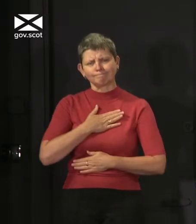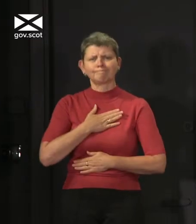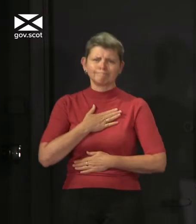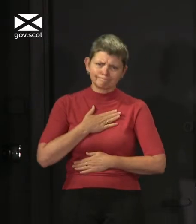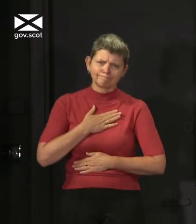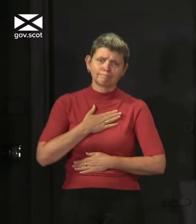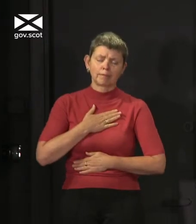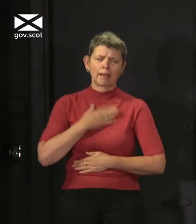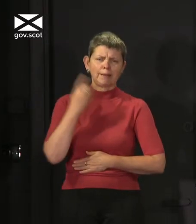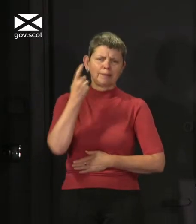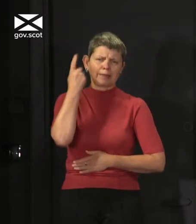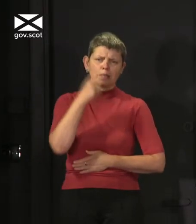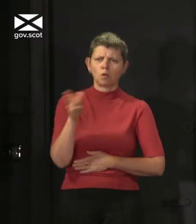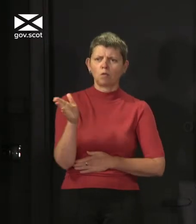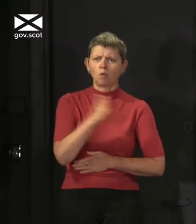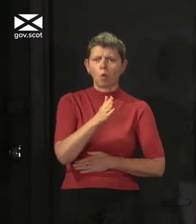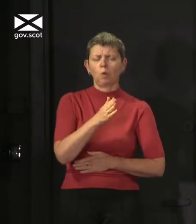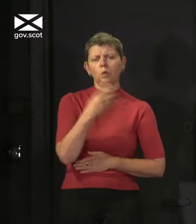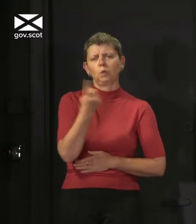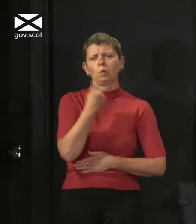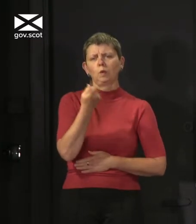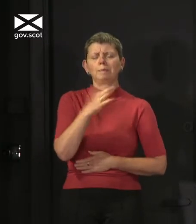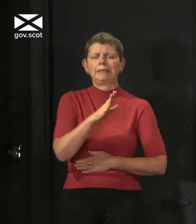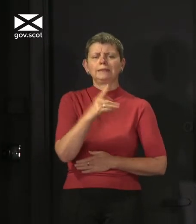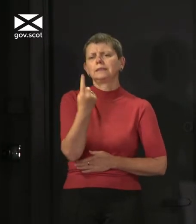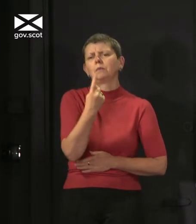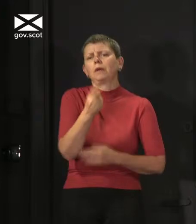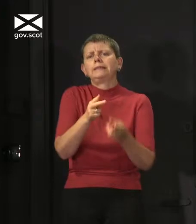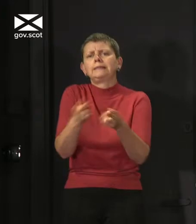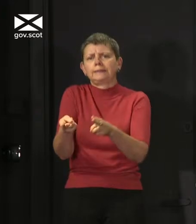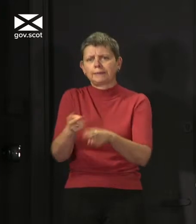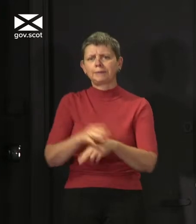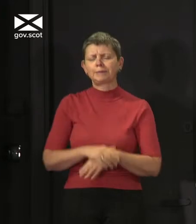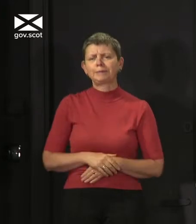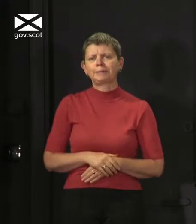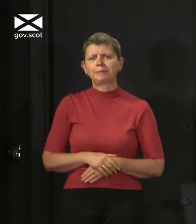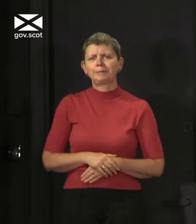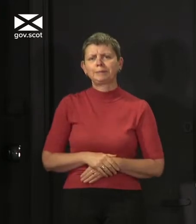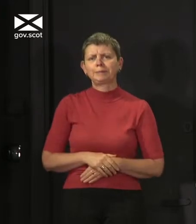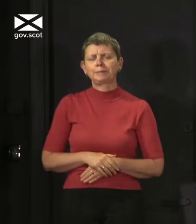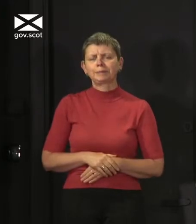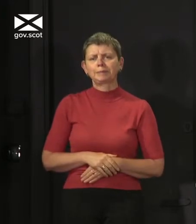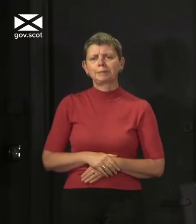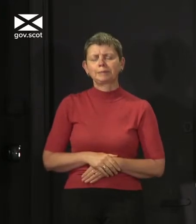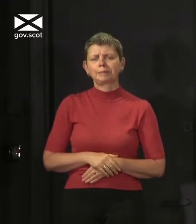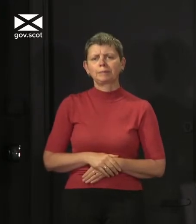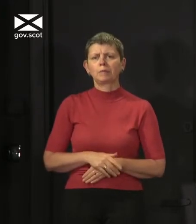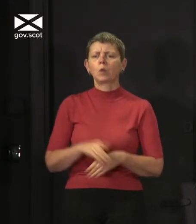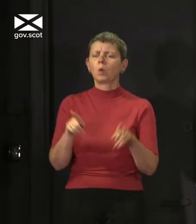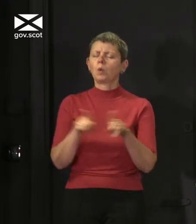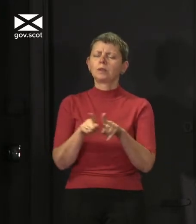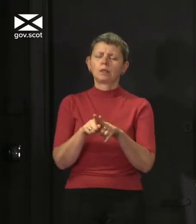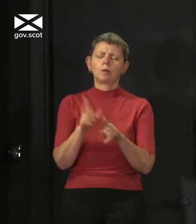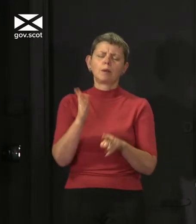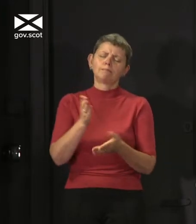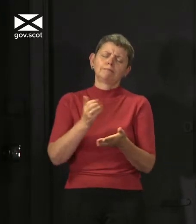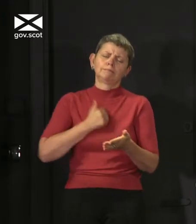to everyone who has lost a loved one to this illness. I also want to say today, not just to say my usual thank you, to health and care staff